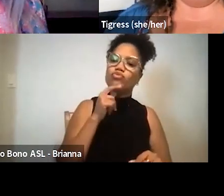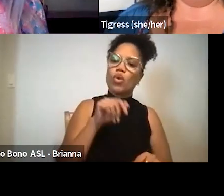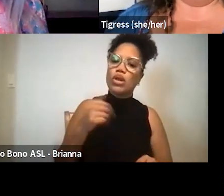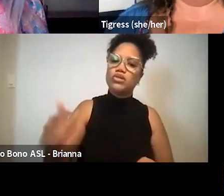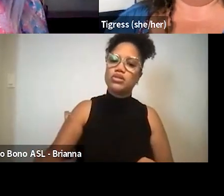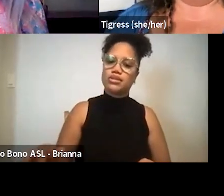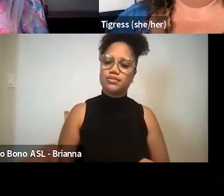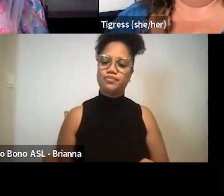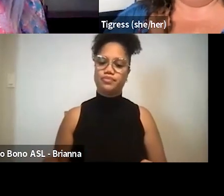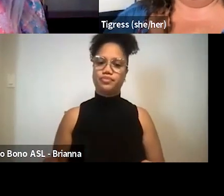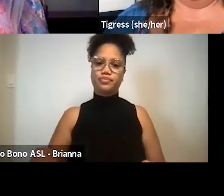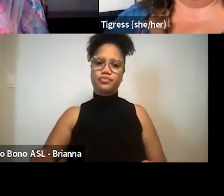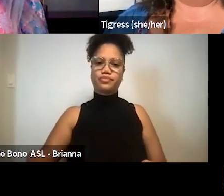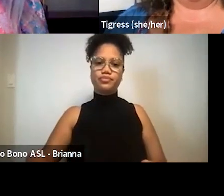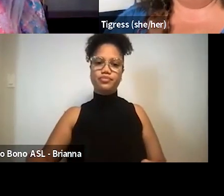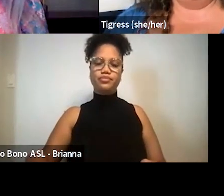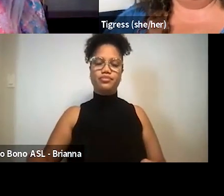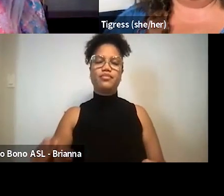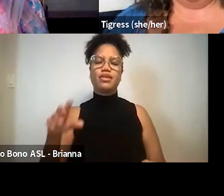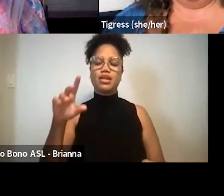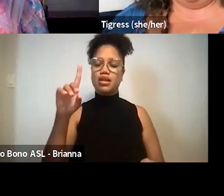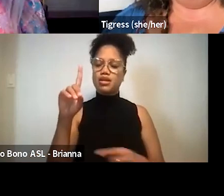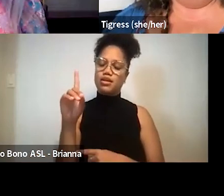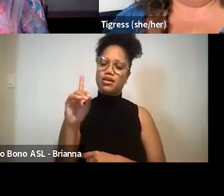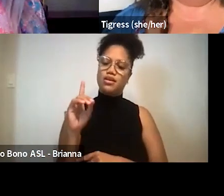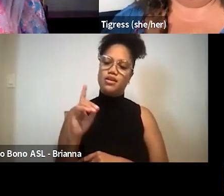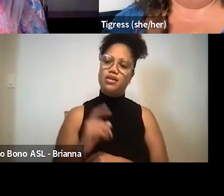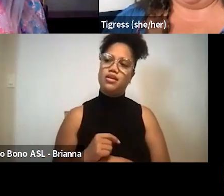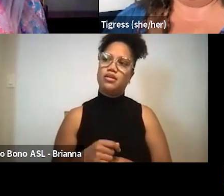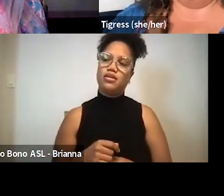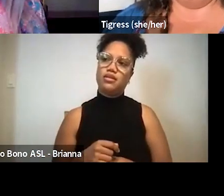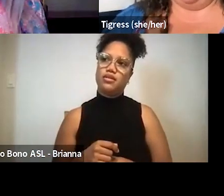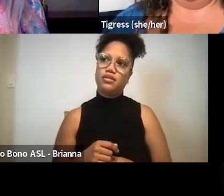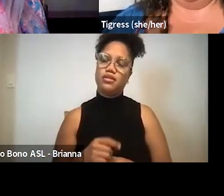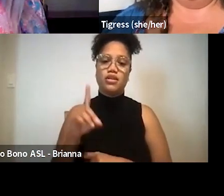how is how has Dove used evidence based information?